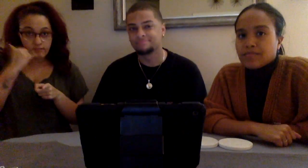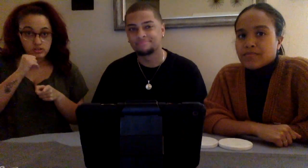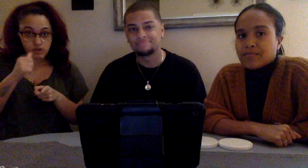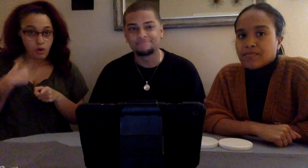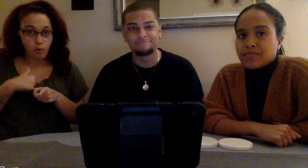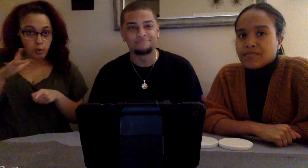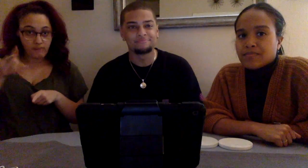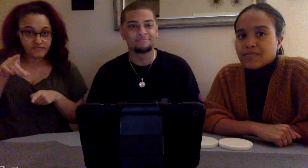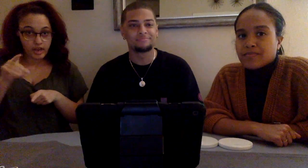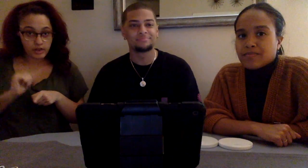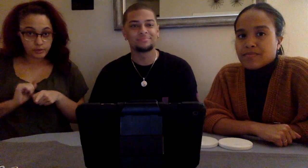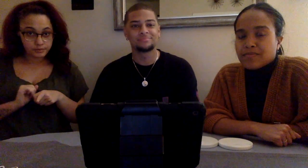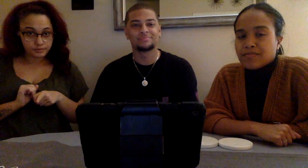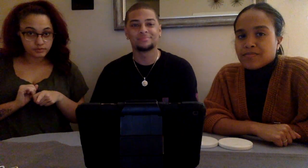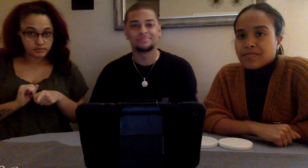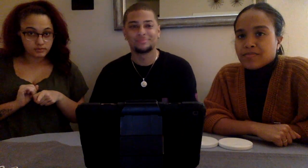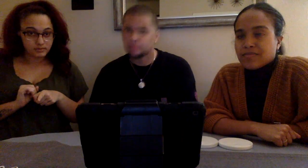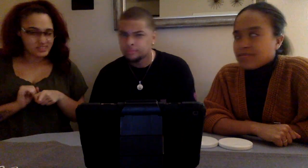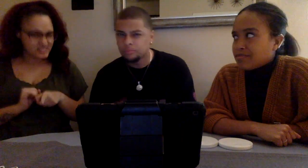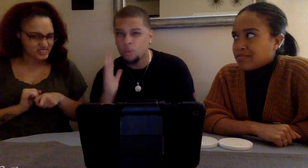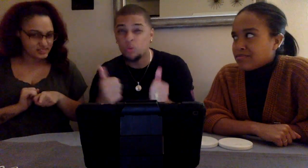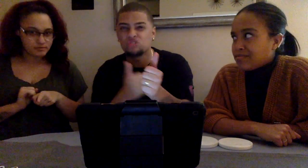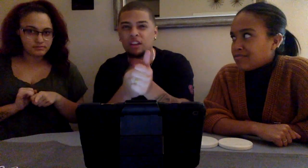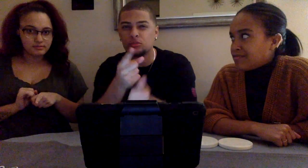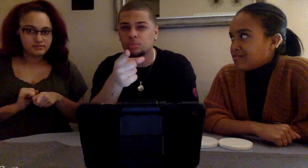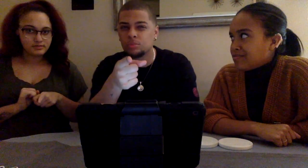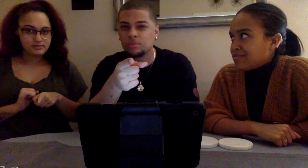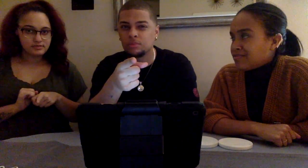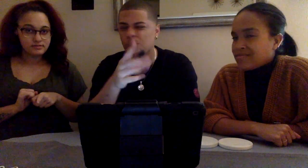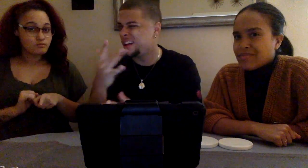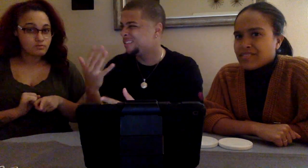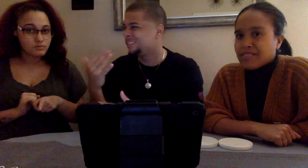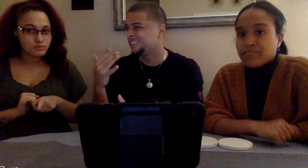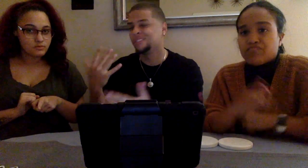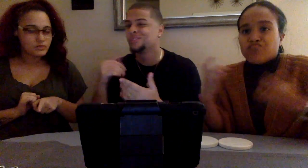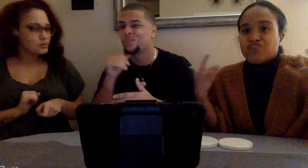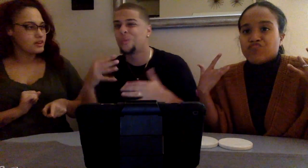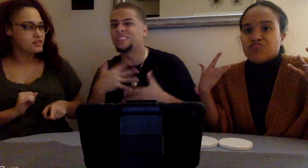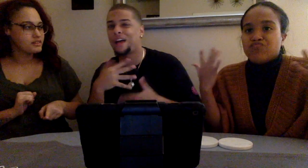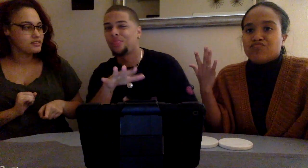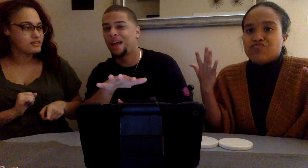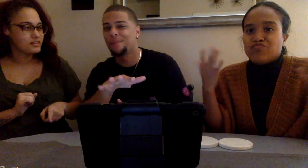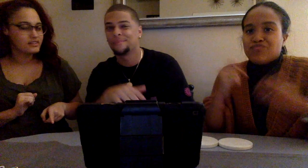Daisy: If you don't, then we will find you Dante: and chase you. Wait, don't scare them. Vicky: I'm not involved in this!